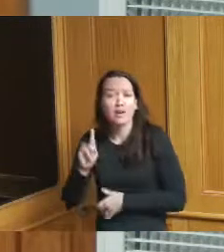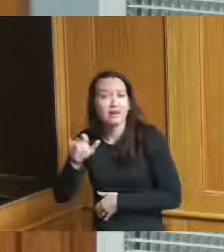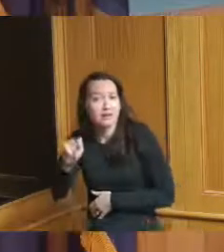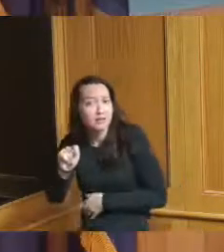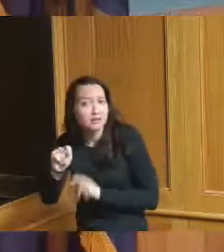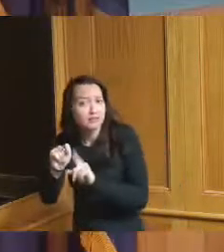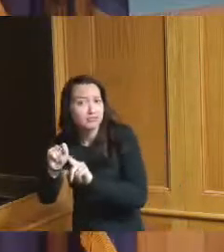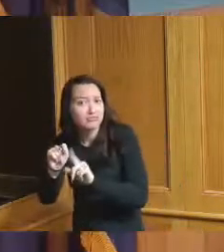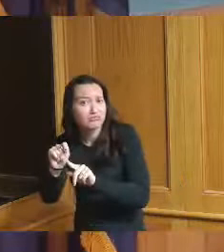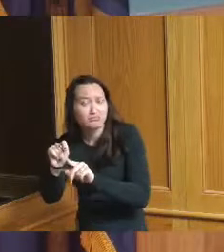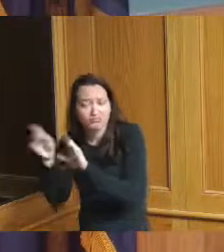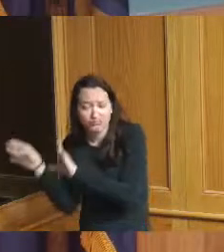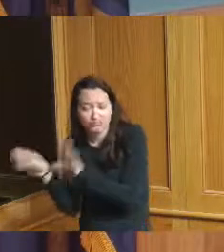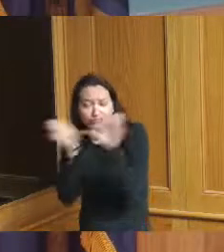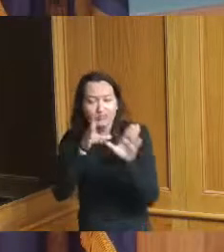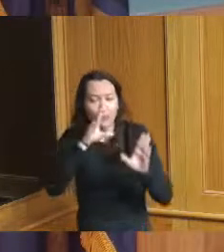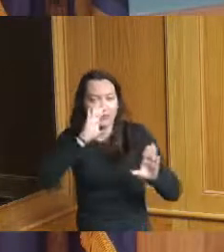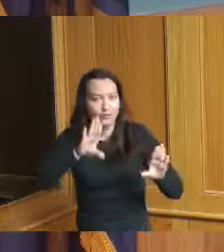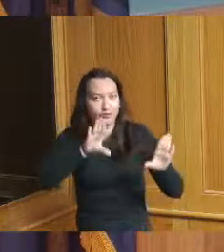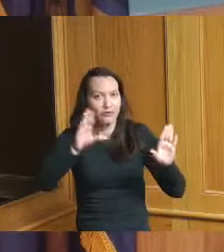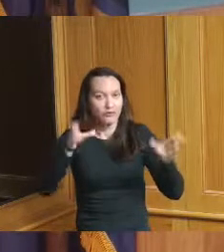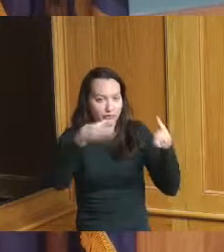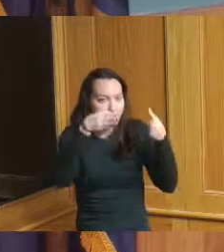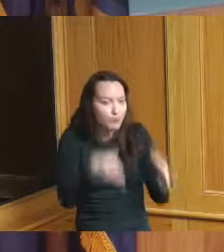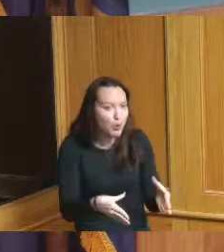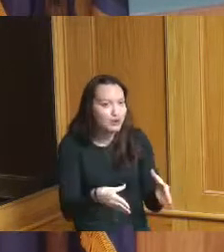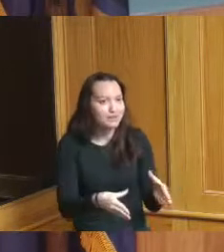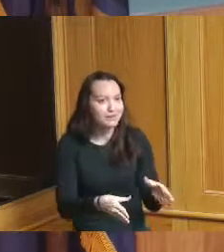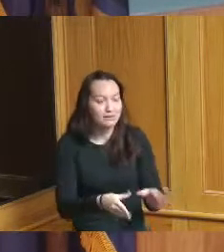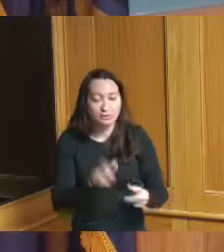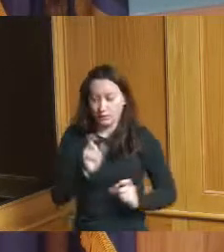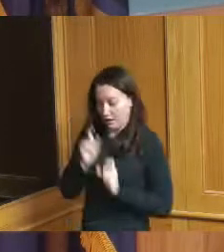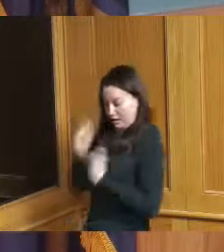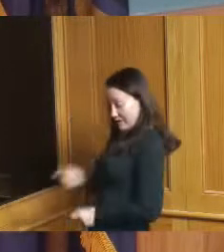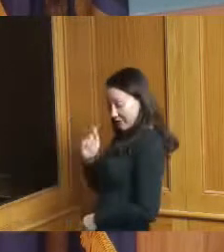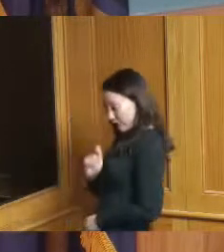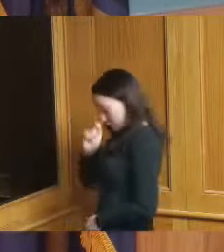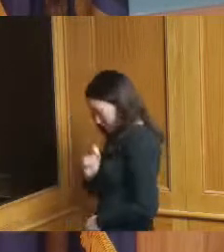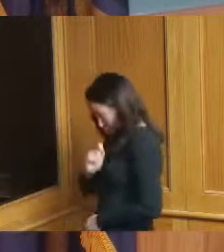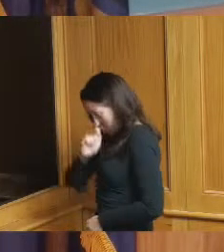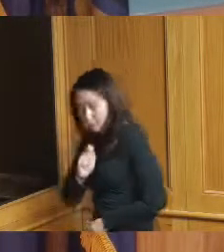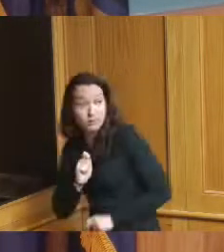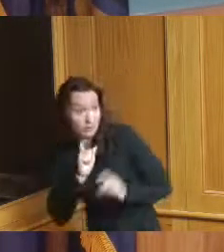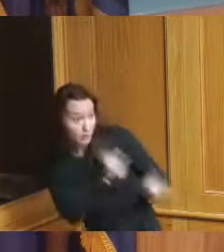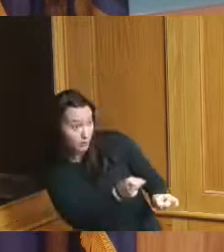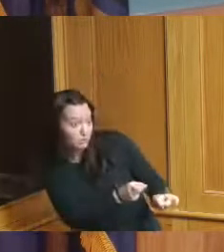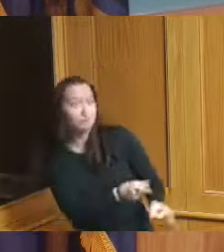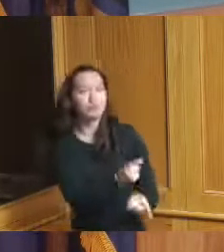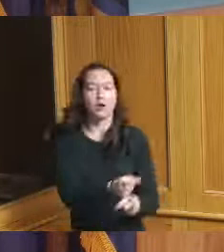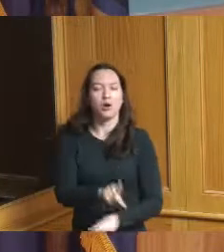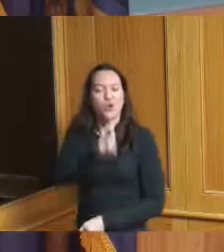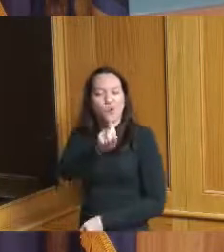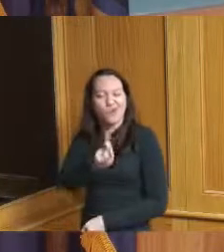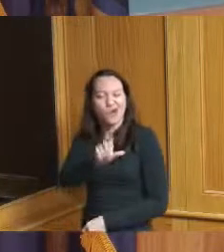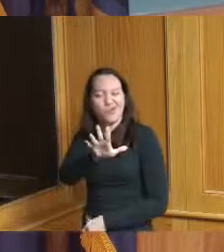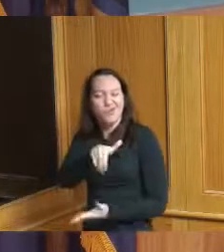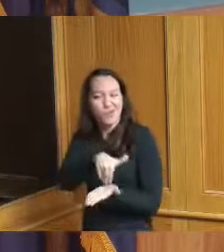model now to a physical model for testing and I know we had put 1.5 million into testing